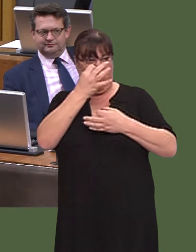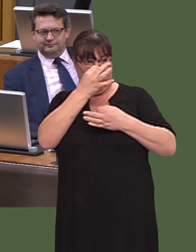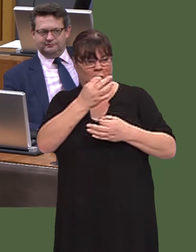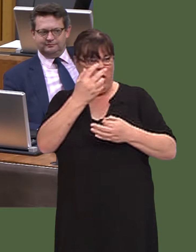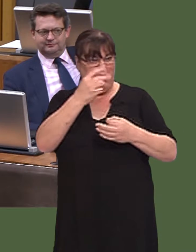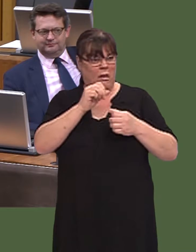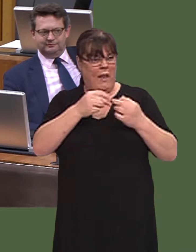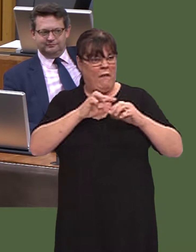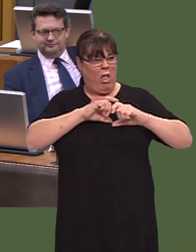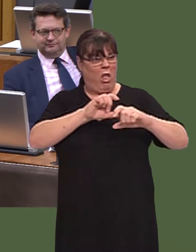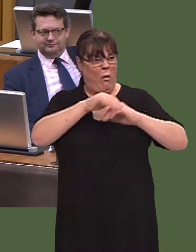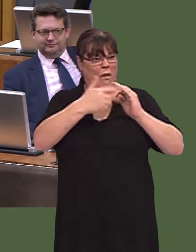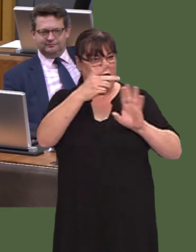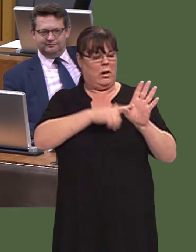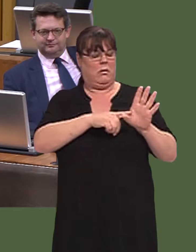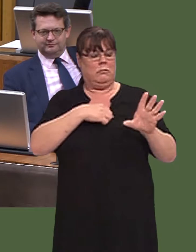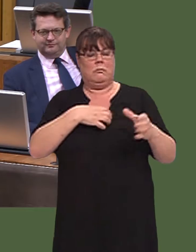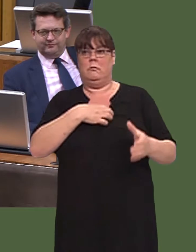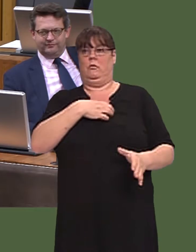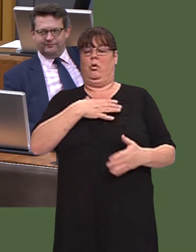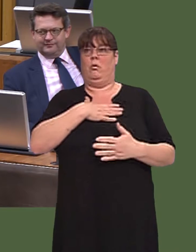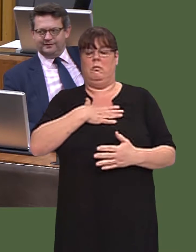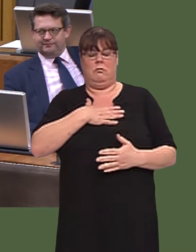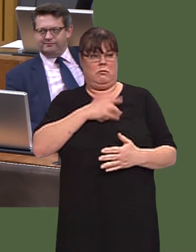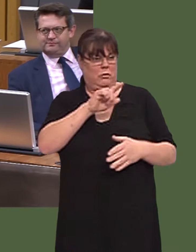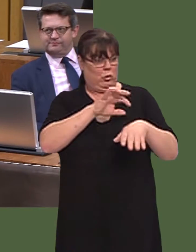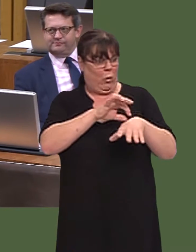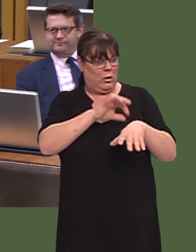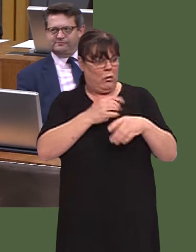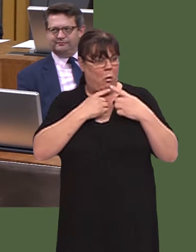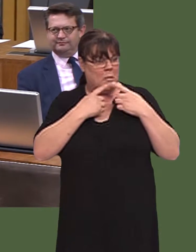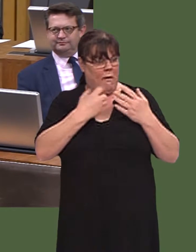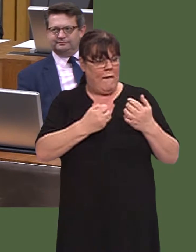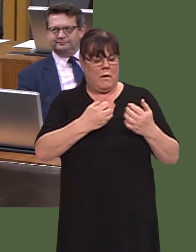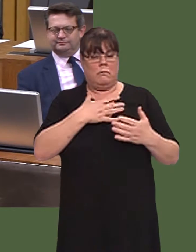I mean, if thatís correct, then Iím surprised that that is the advice that heís been given by his own GP.